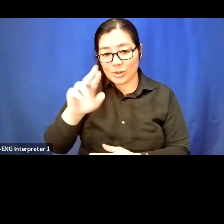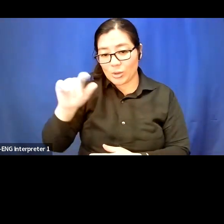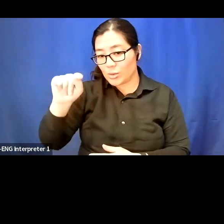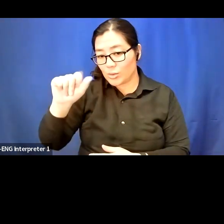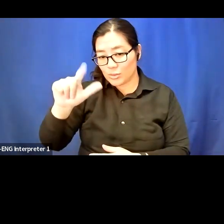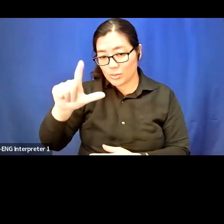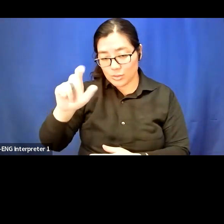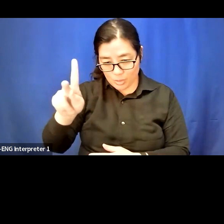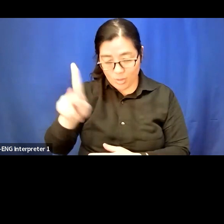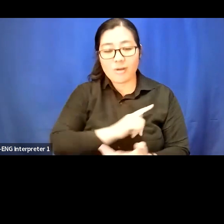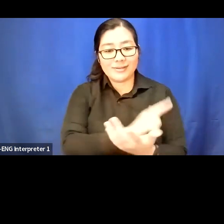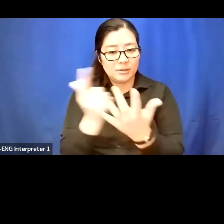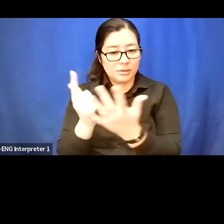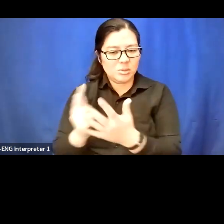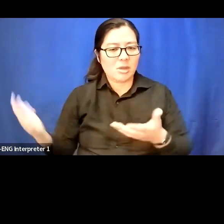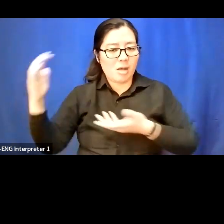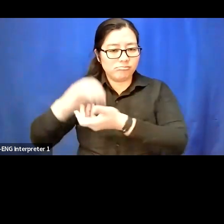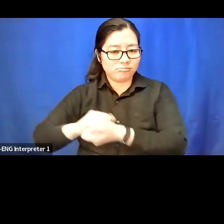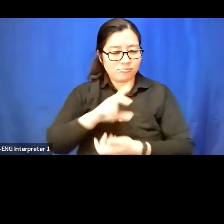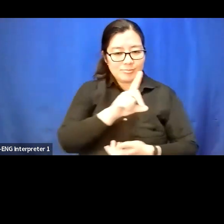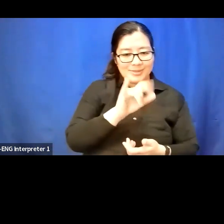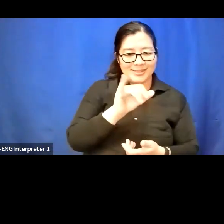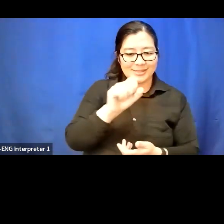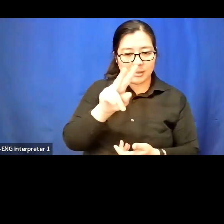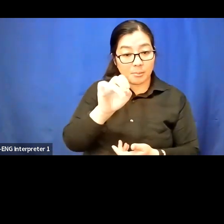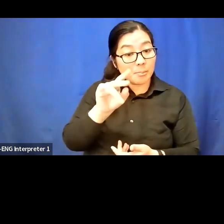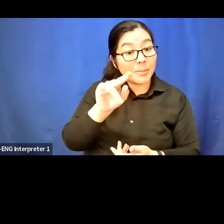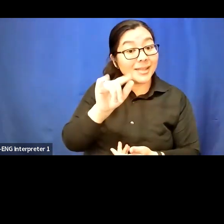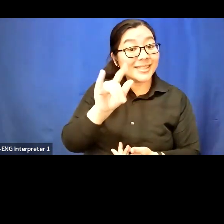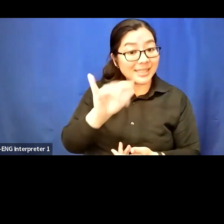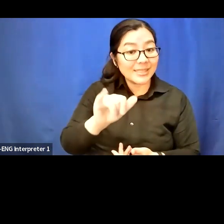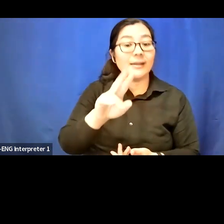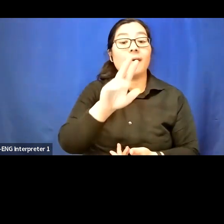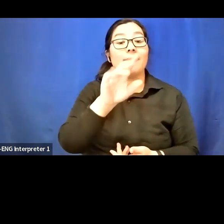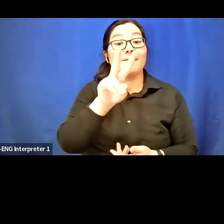between the Disability Visibility Project, Disability and Intersectionality Summit,